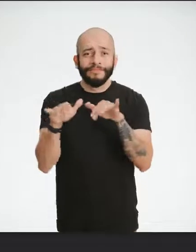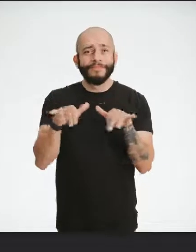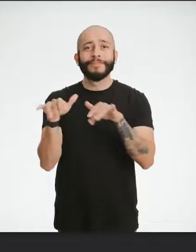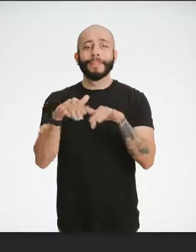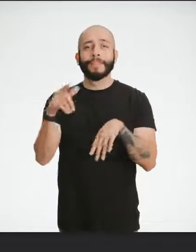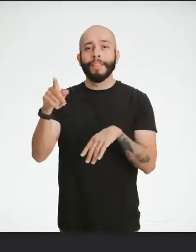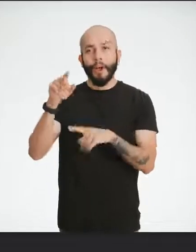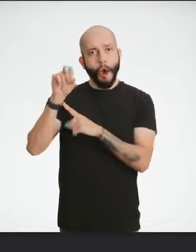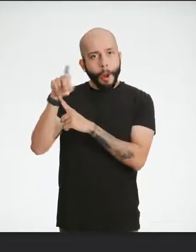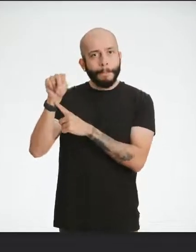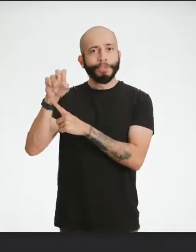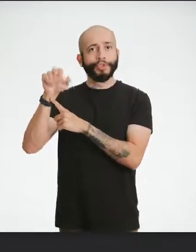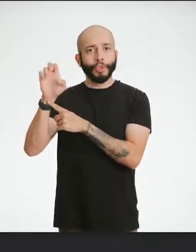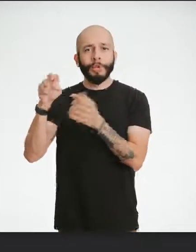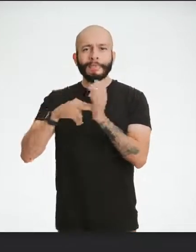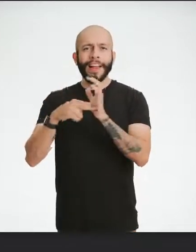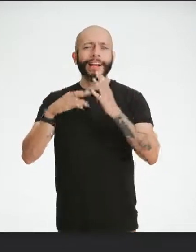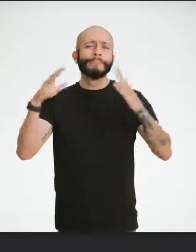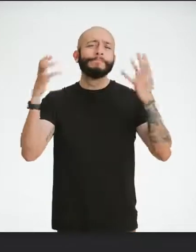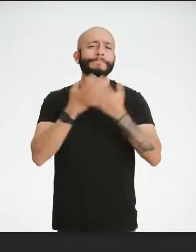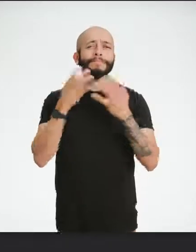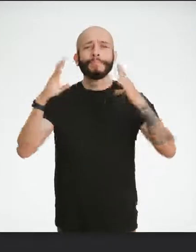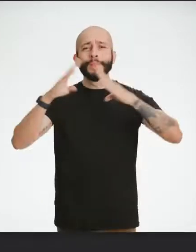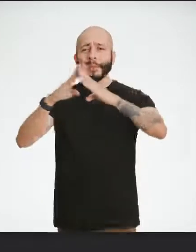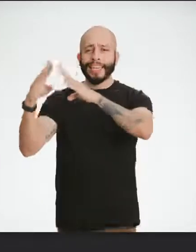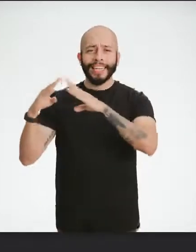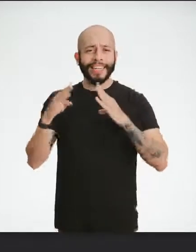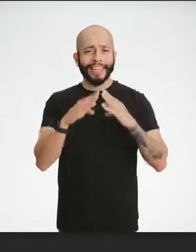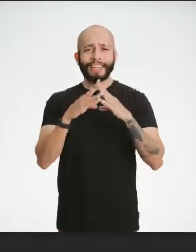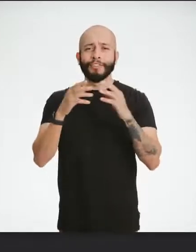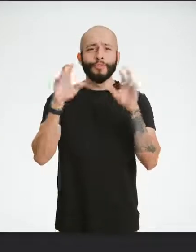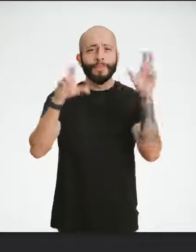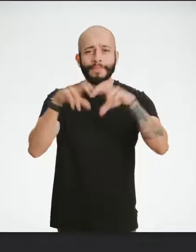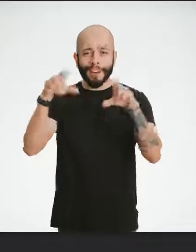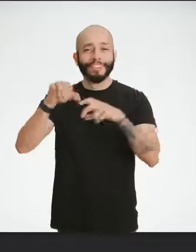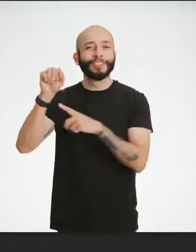Swift is also open source, with an amazing community of contributors organized at swift.